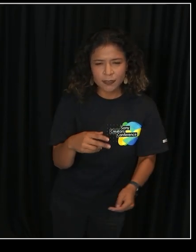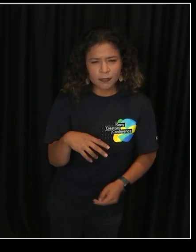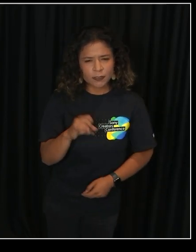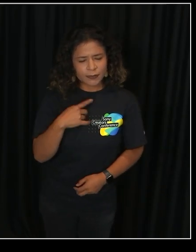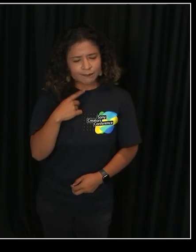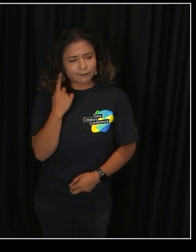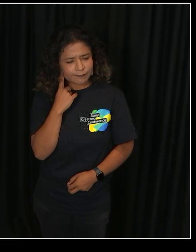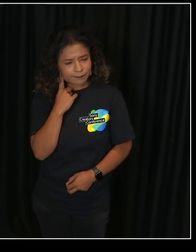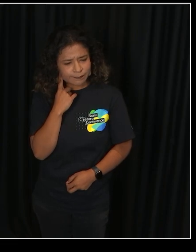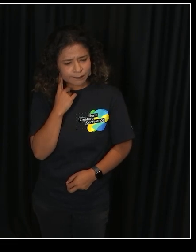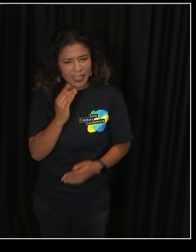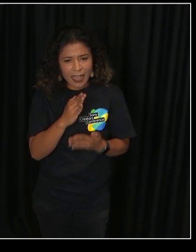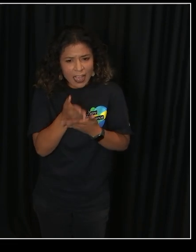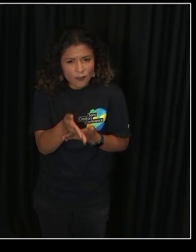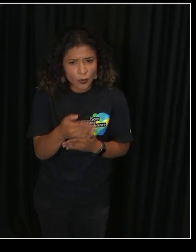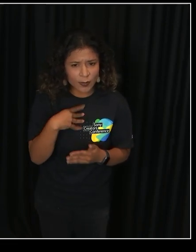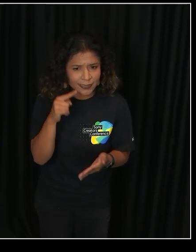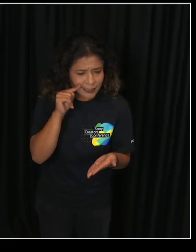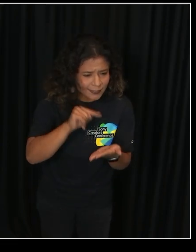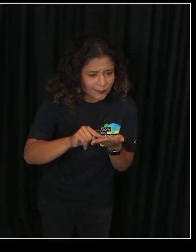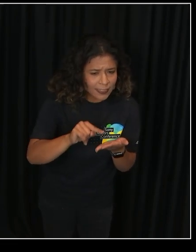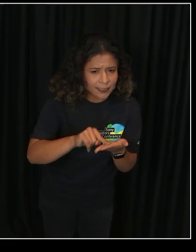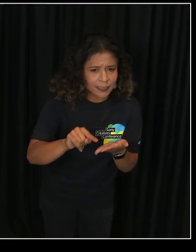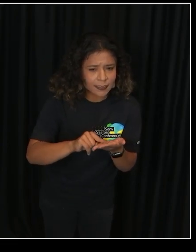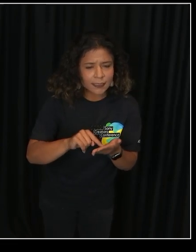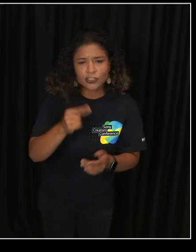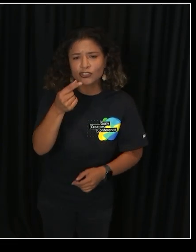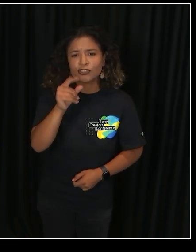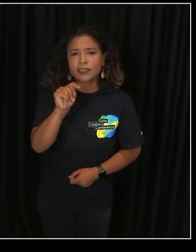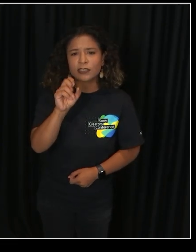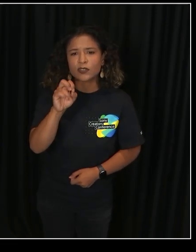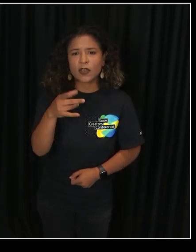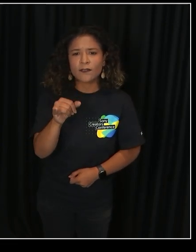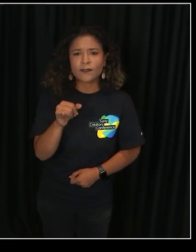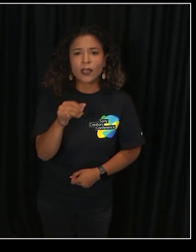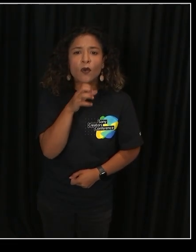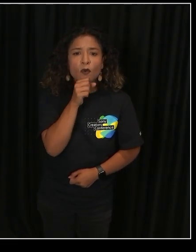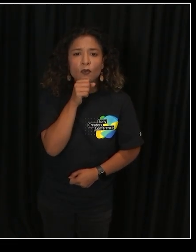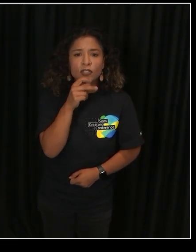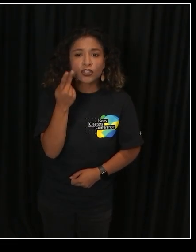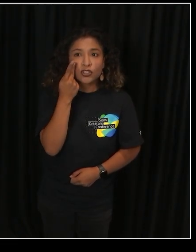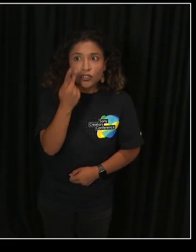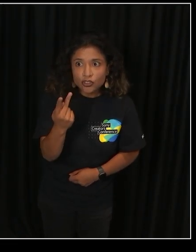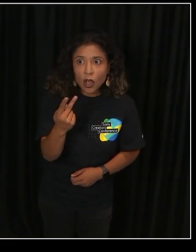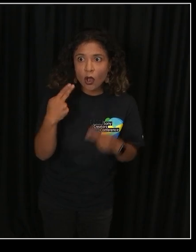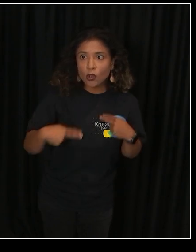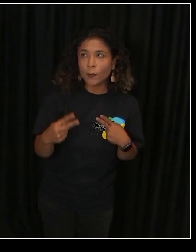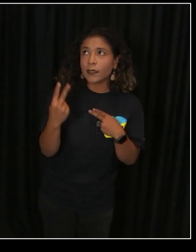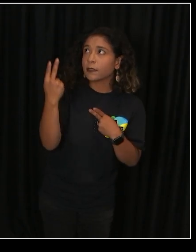GT Sophy Orange saw Yamanaka coming up behind it, and hadn't really experienced